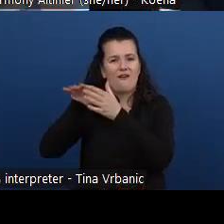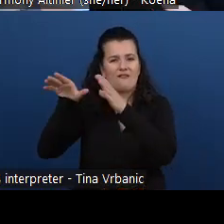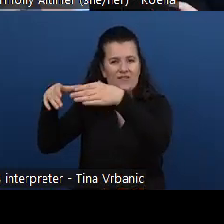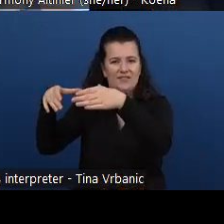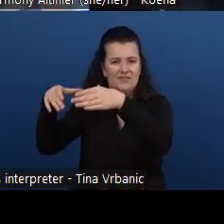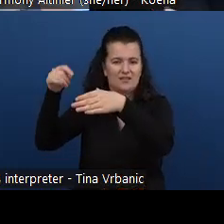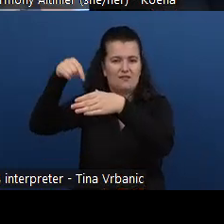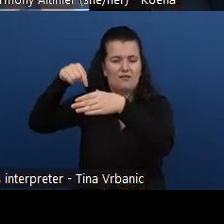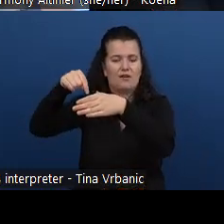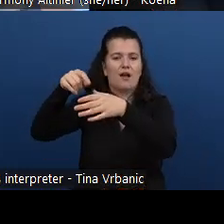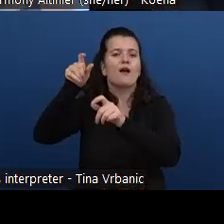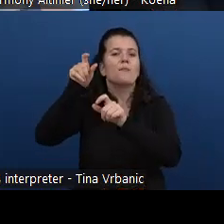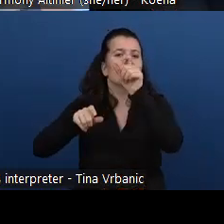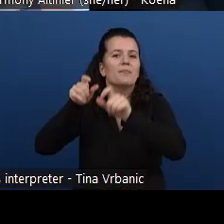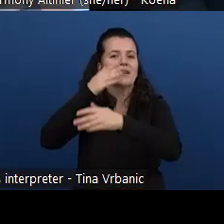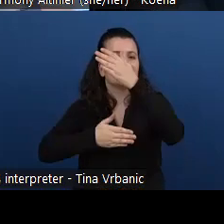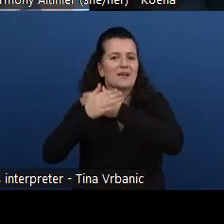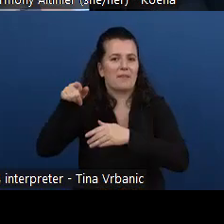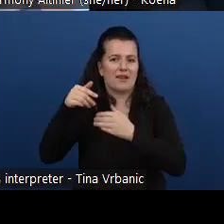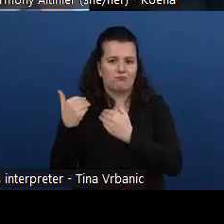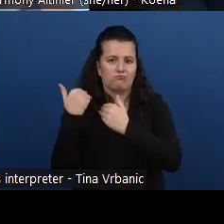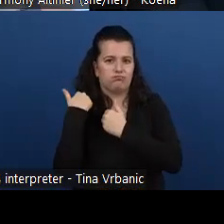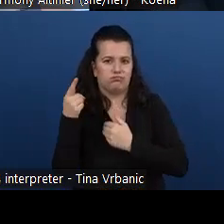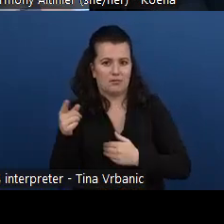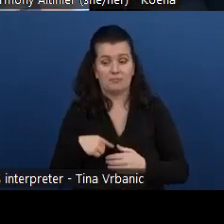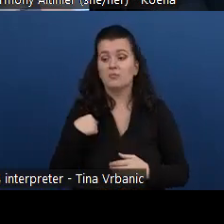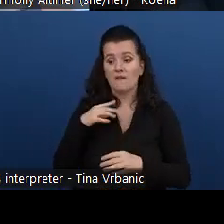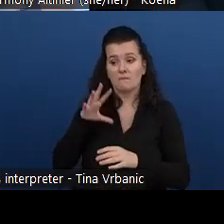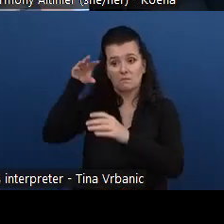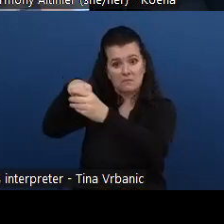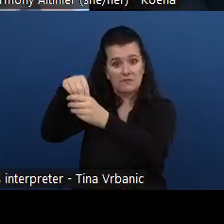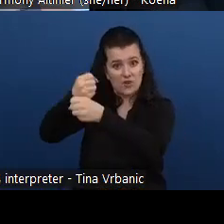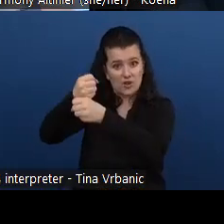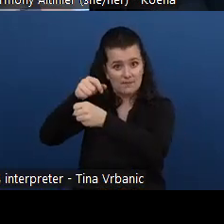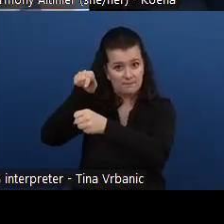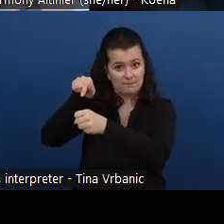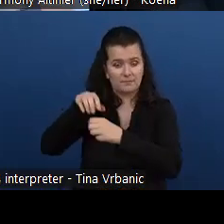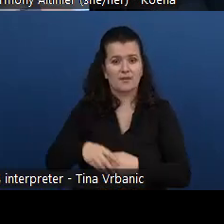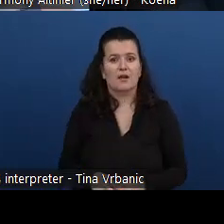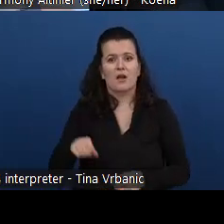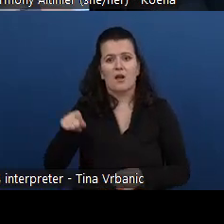He worked there and used software to work.